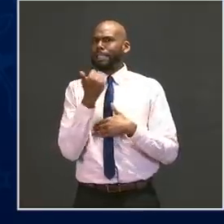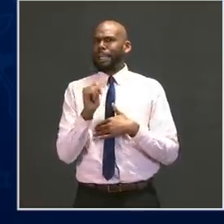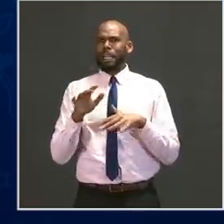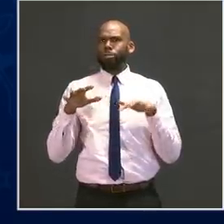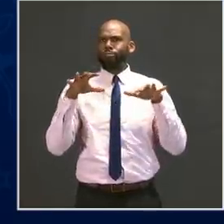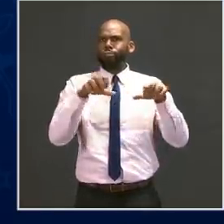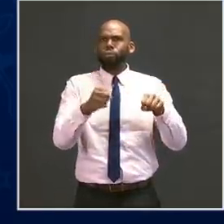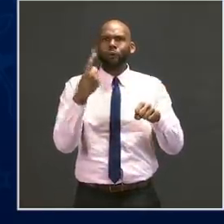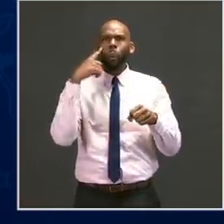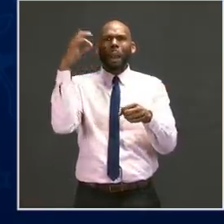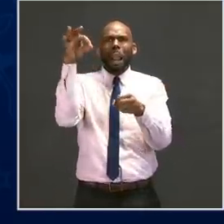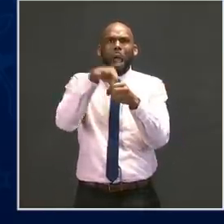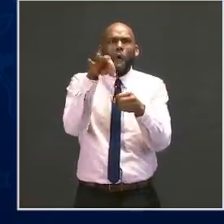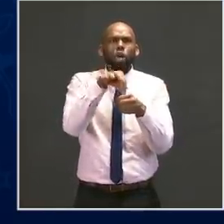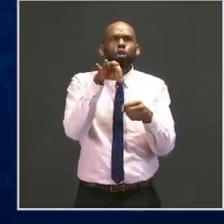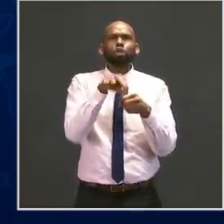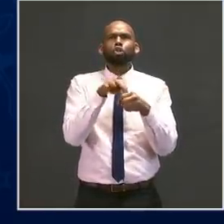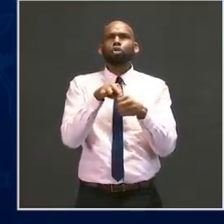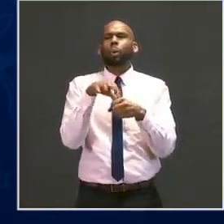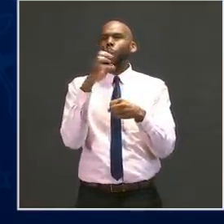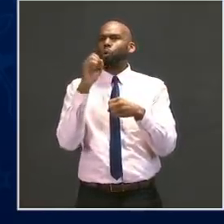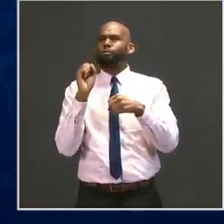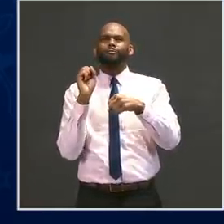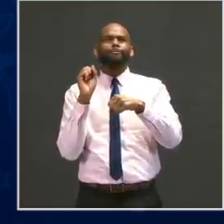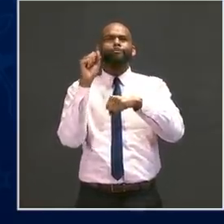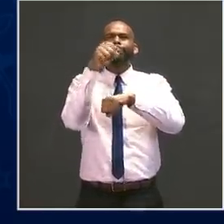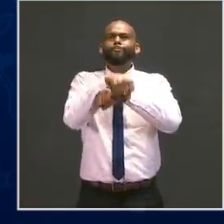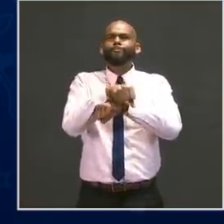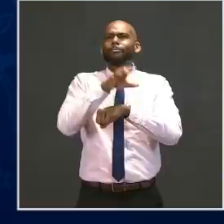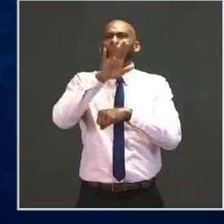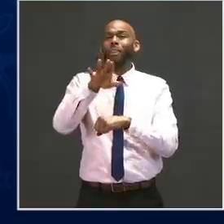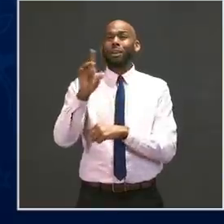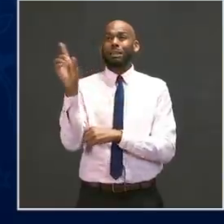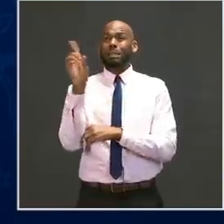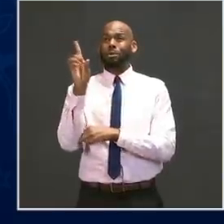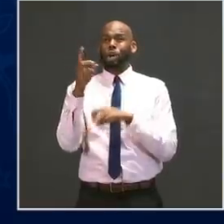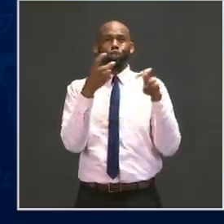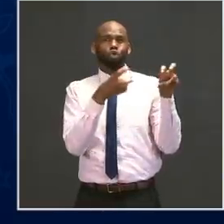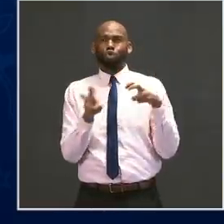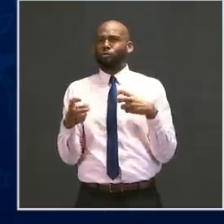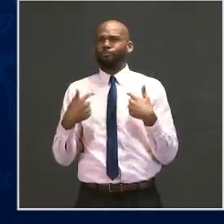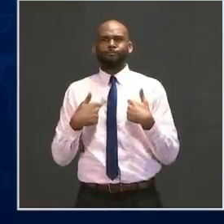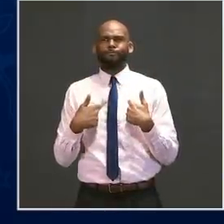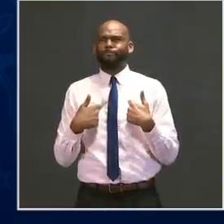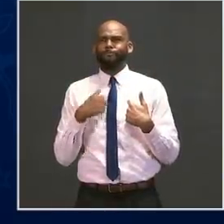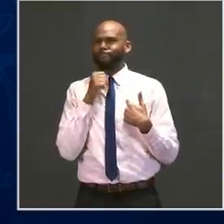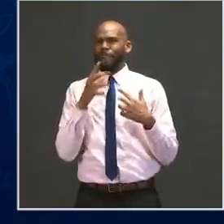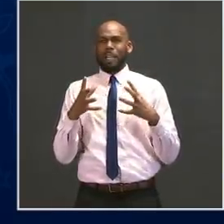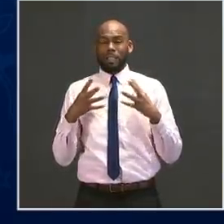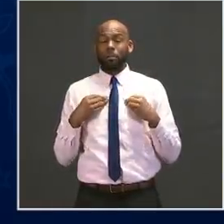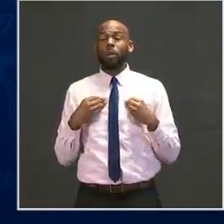or impede Myanmar's democratic transition. Today, President Biden is taking significant steps